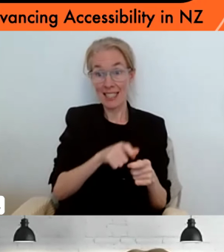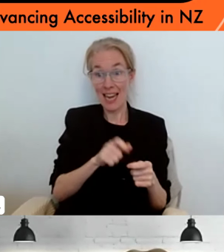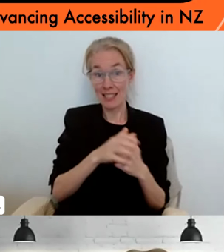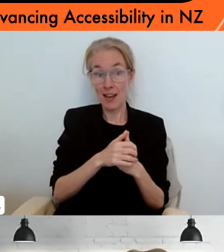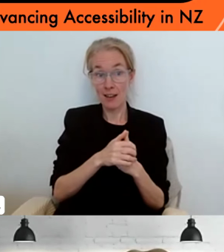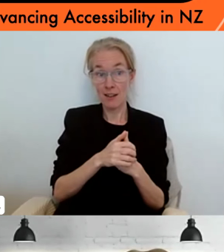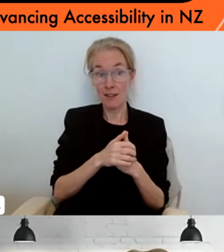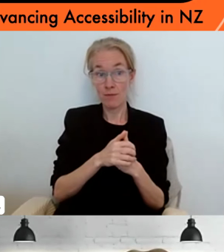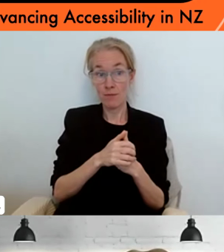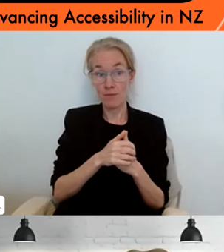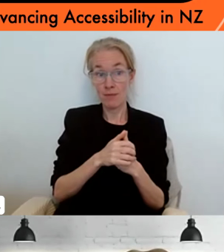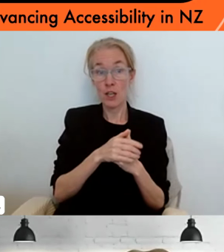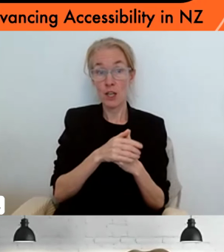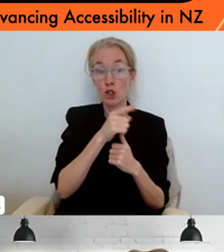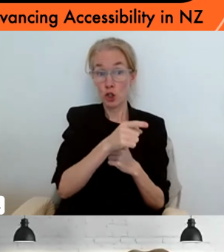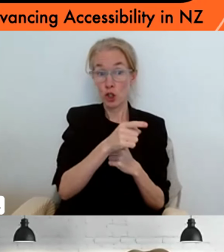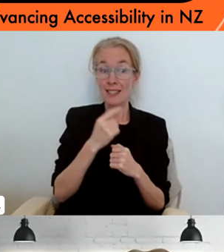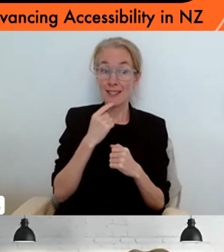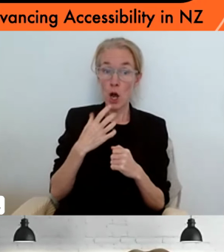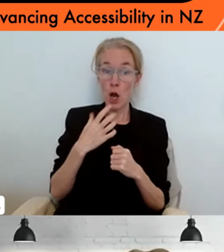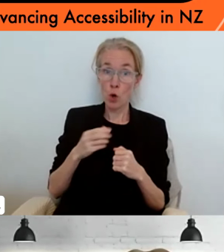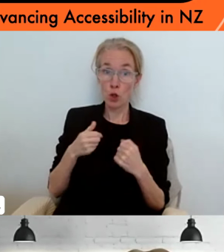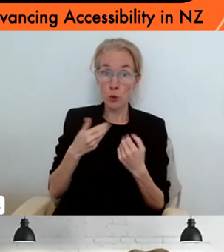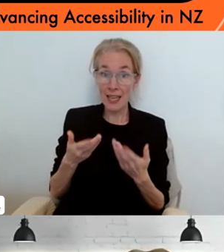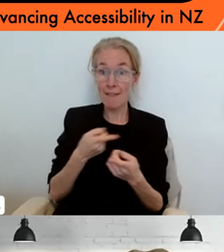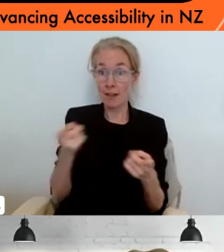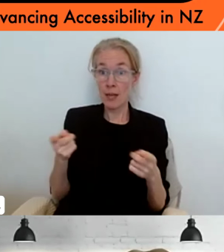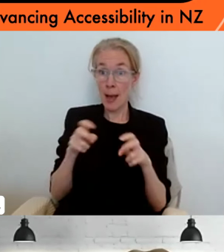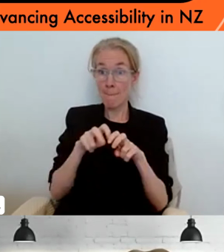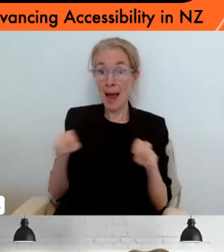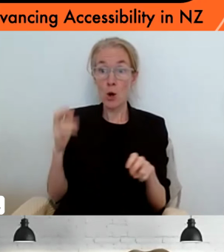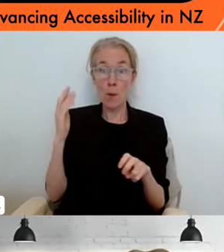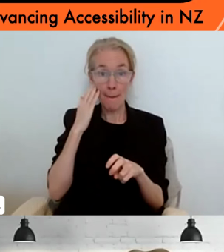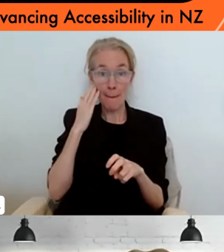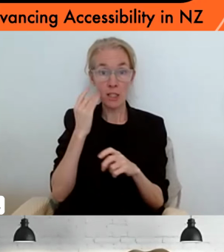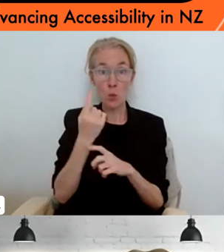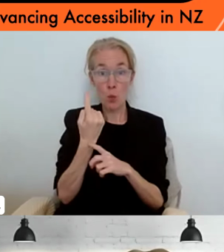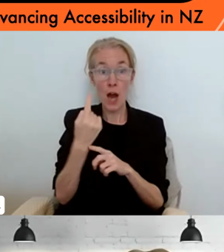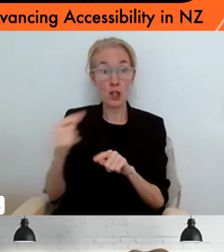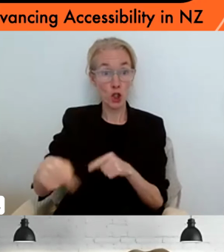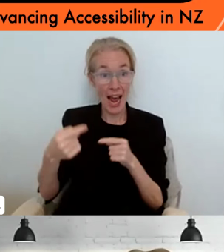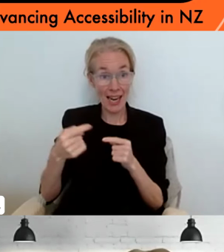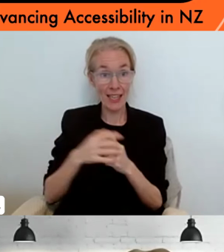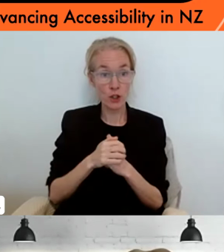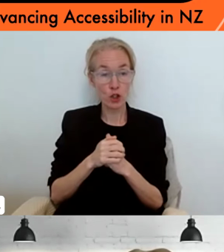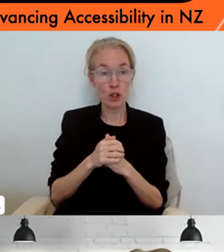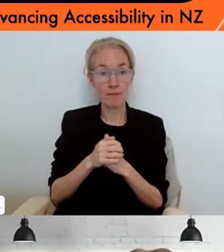out a challenge to all panelists, what we can do in our own sphere